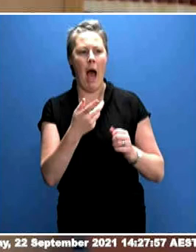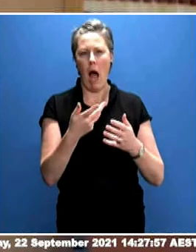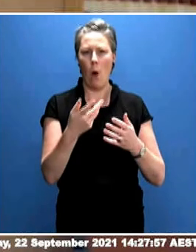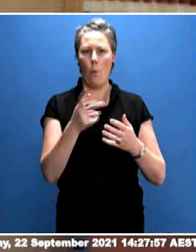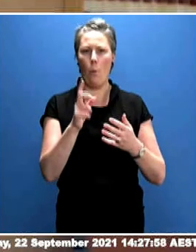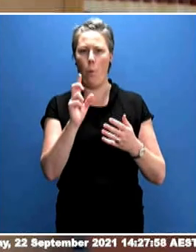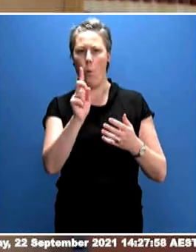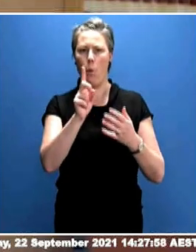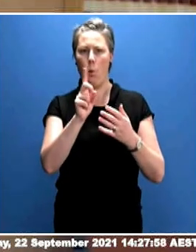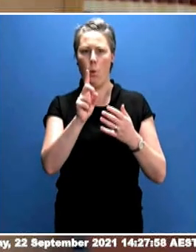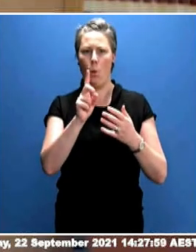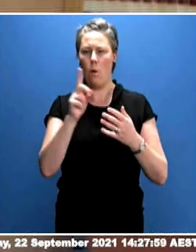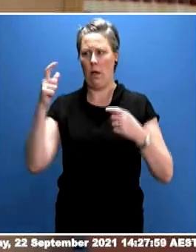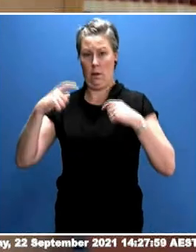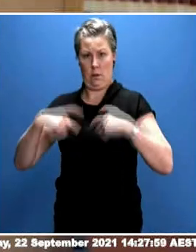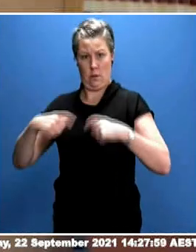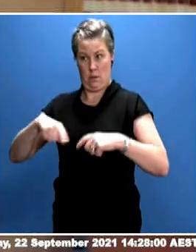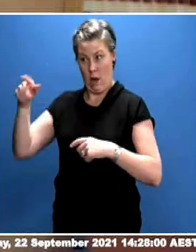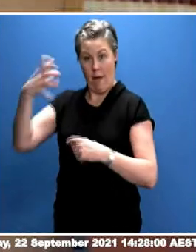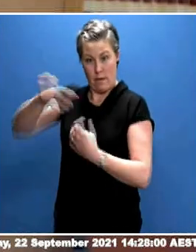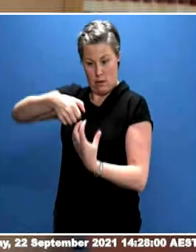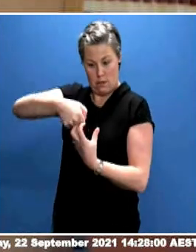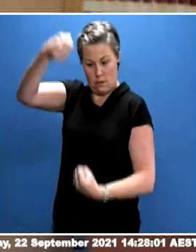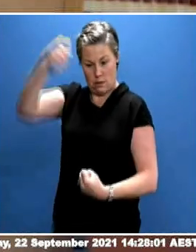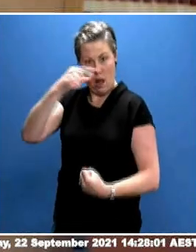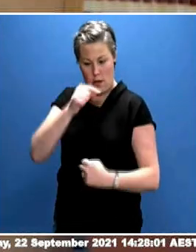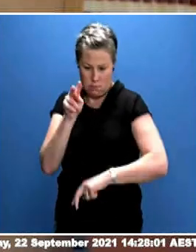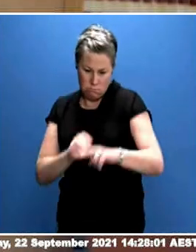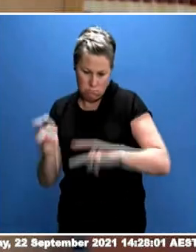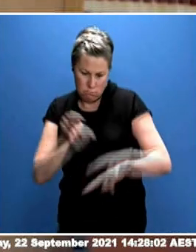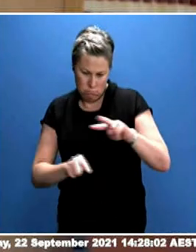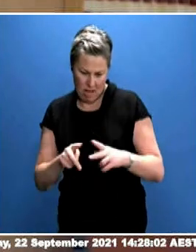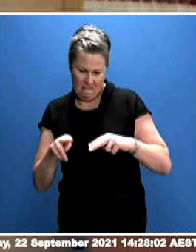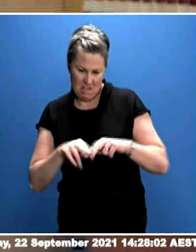worker who's making the assessment, for example, of cognitive impairment,